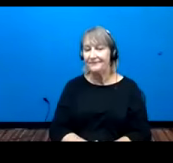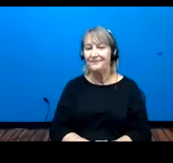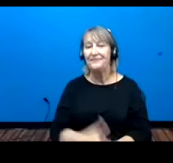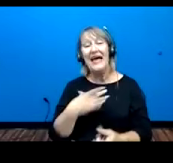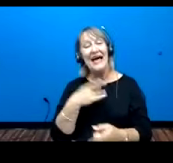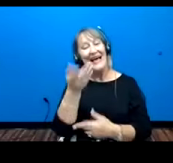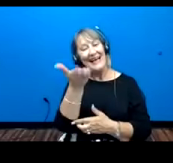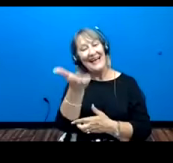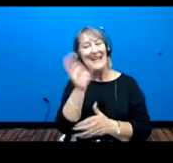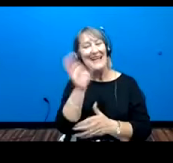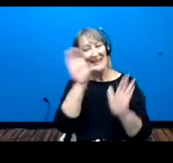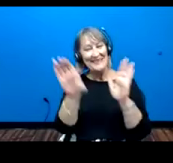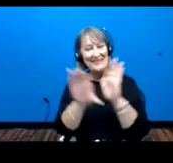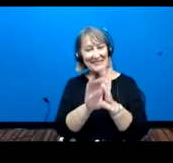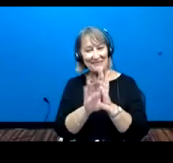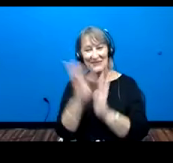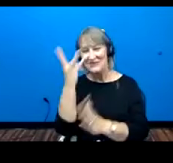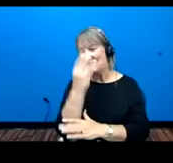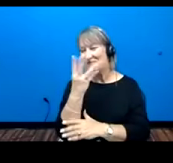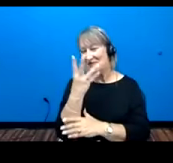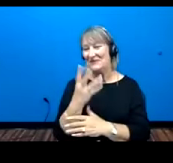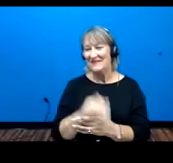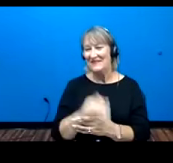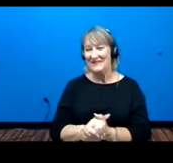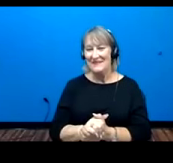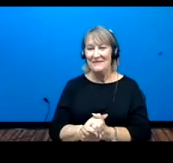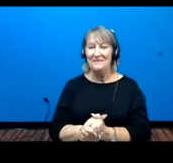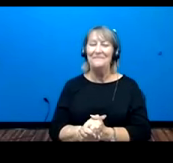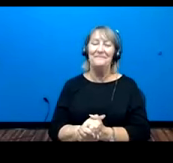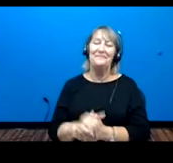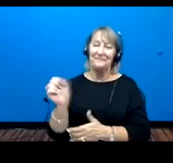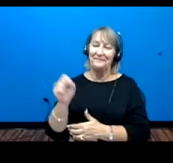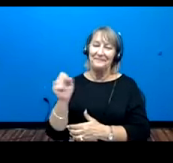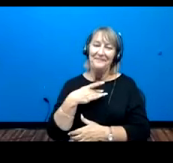And so I'm definitely going to let you cover this one. Liz: I love this too. A shout out to Trish Redman,